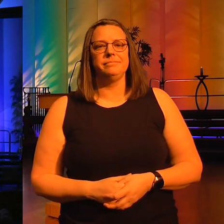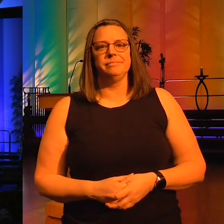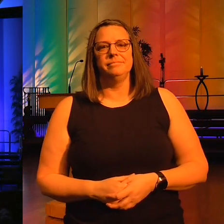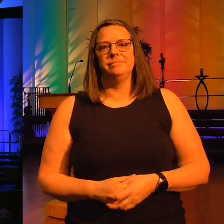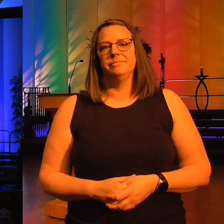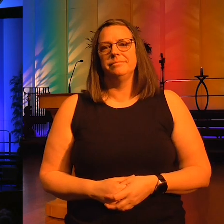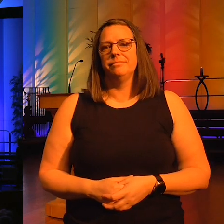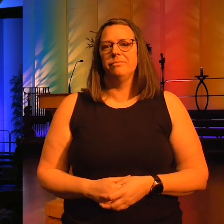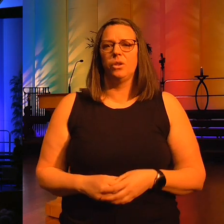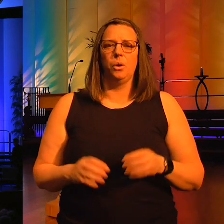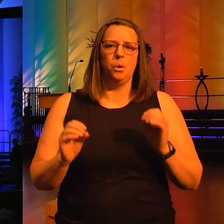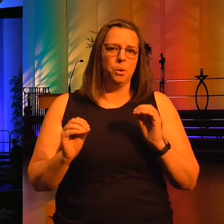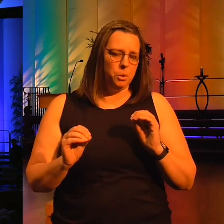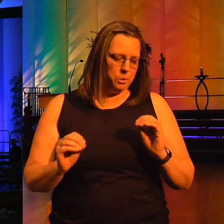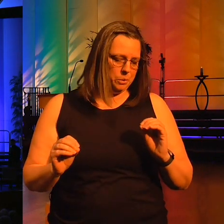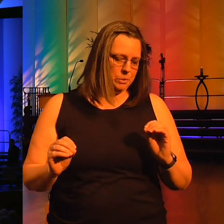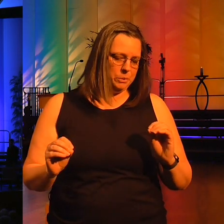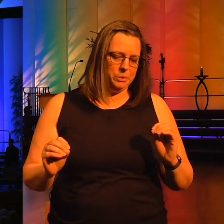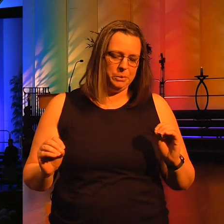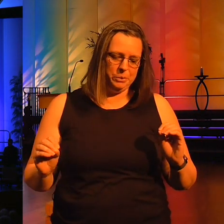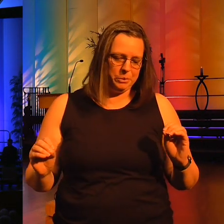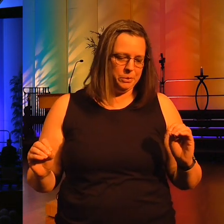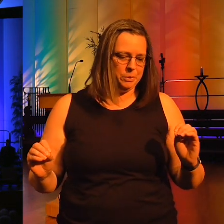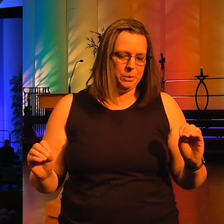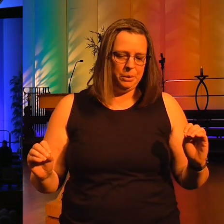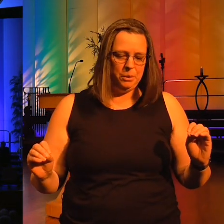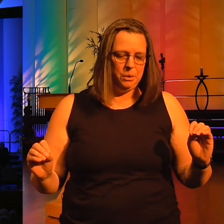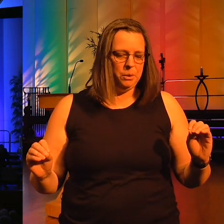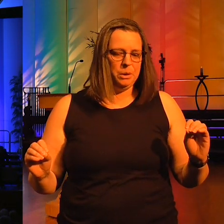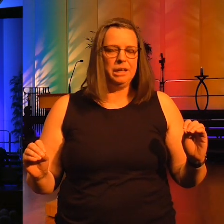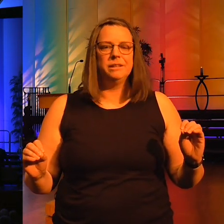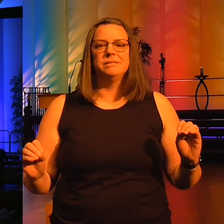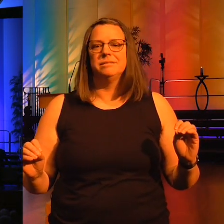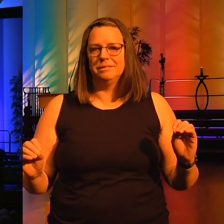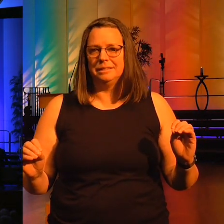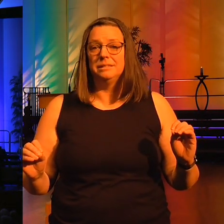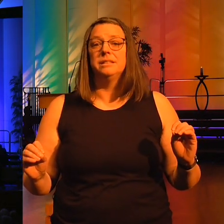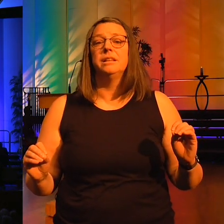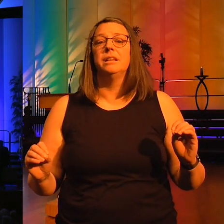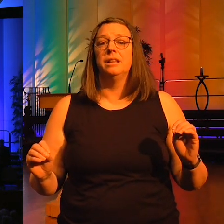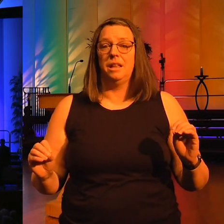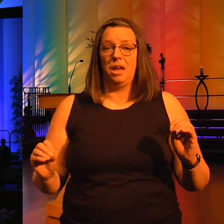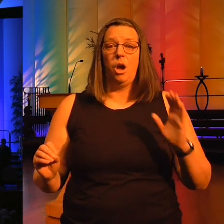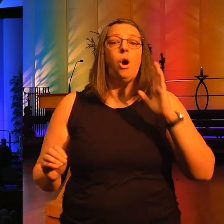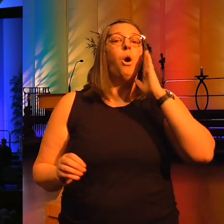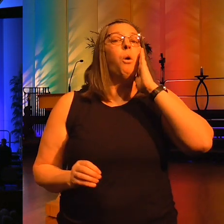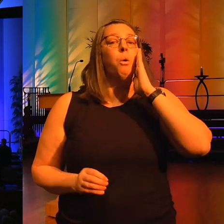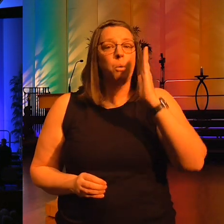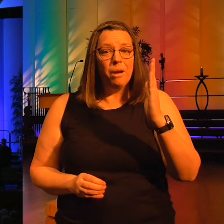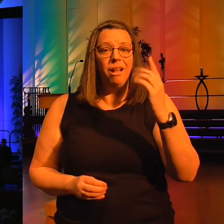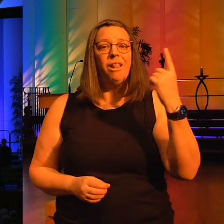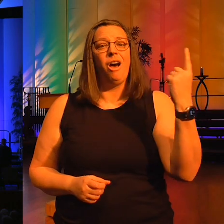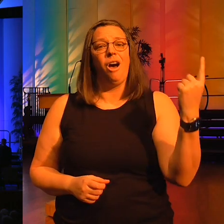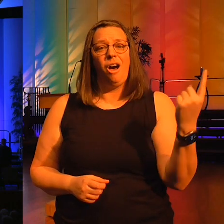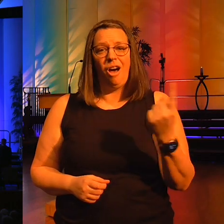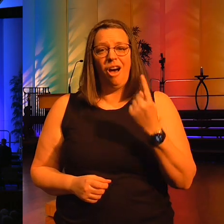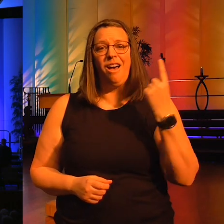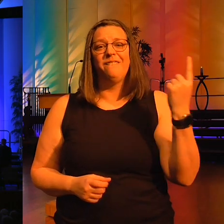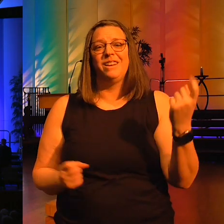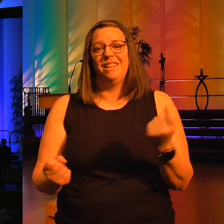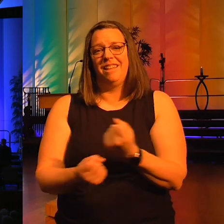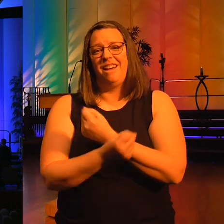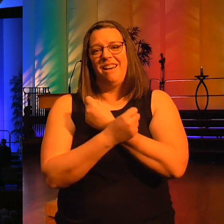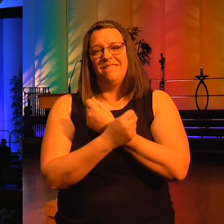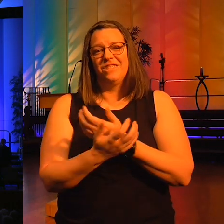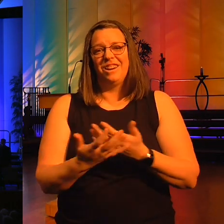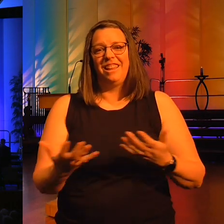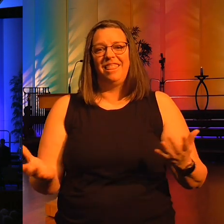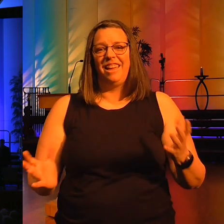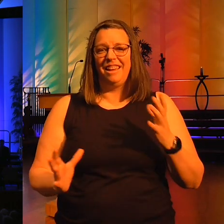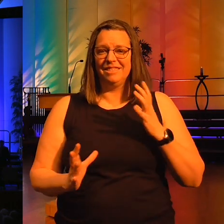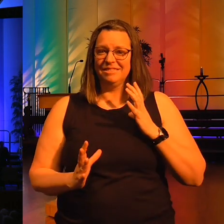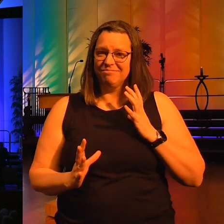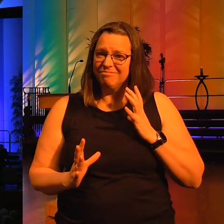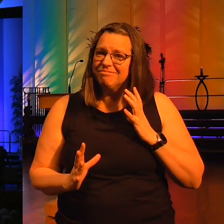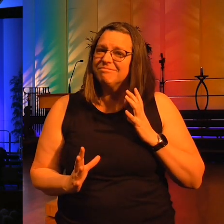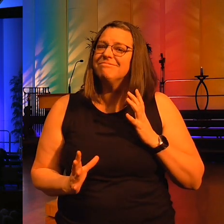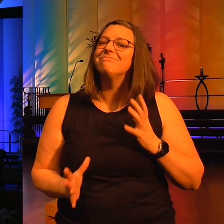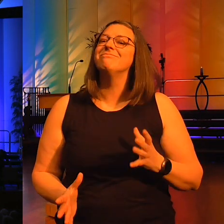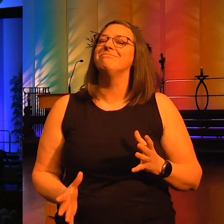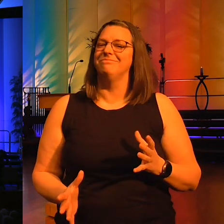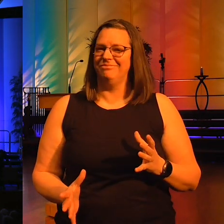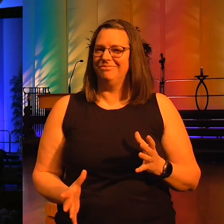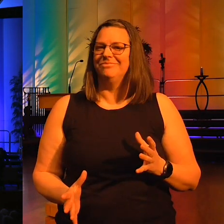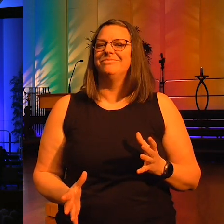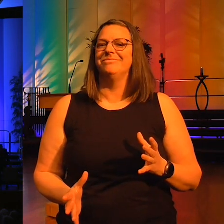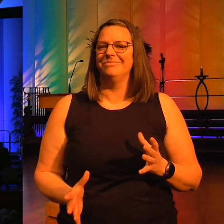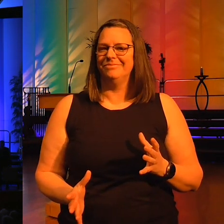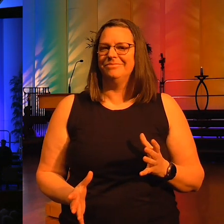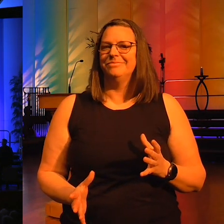oo it'll all be all right